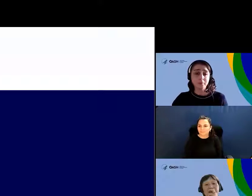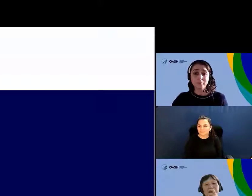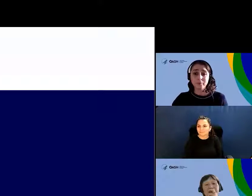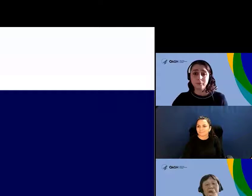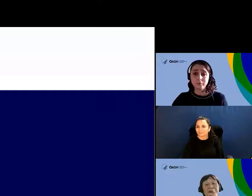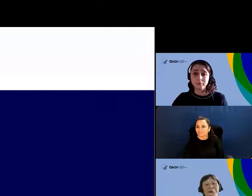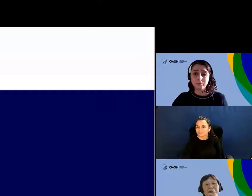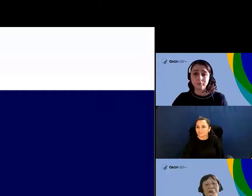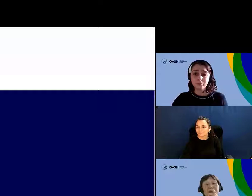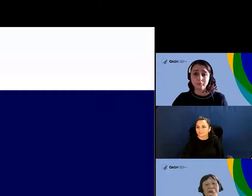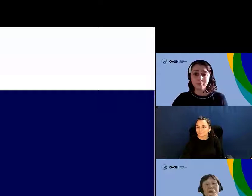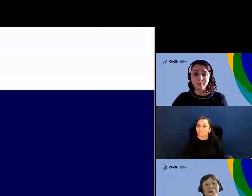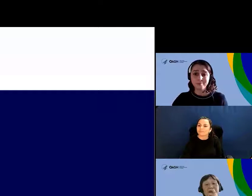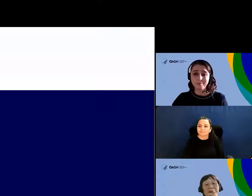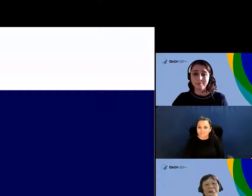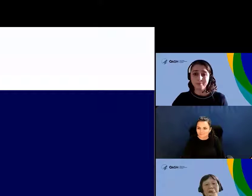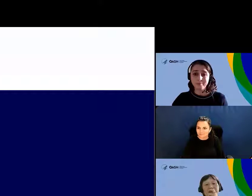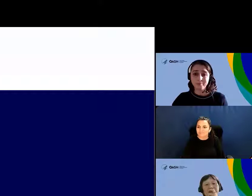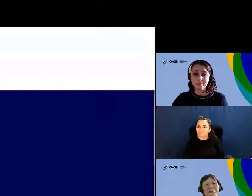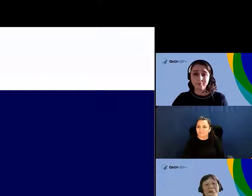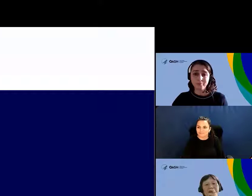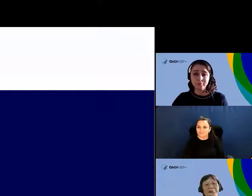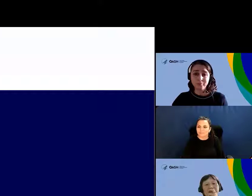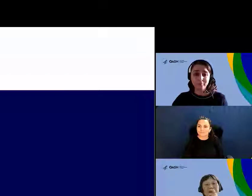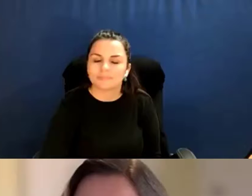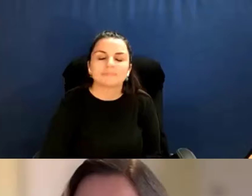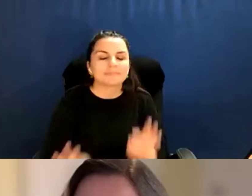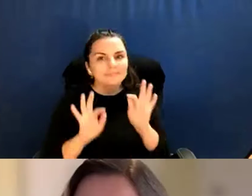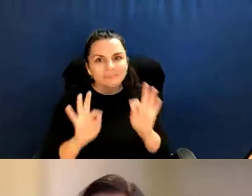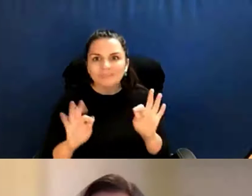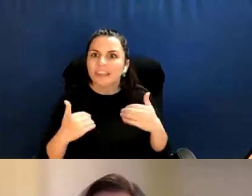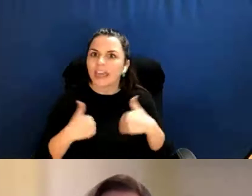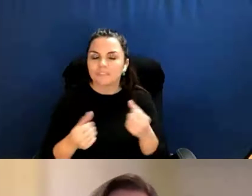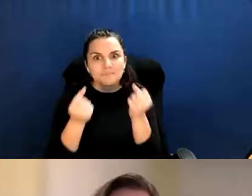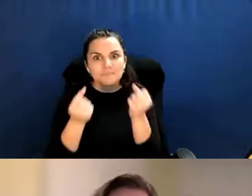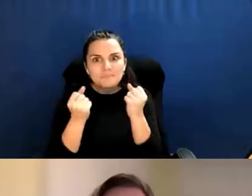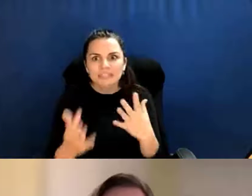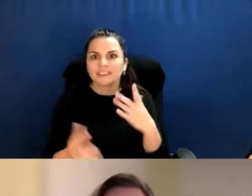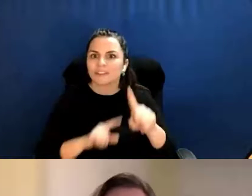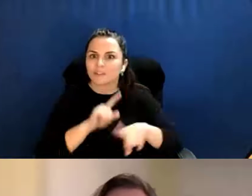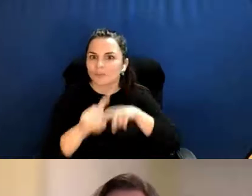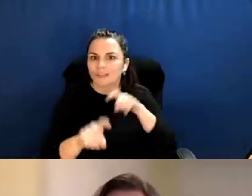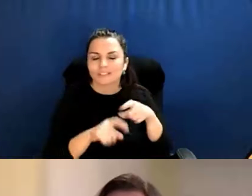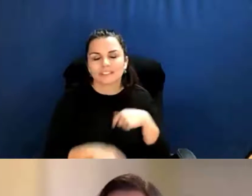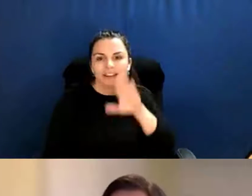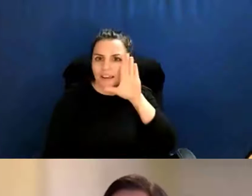Lyndi Lahl: Fantastic. Well, we have a lot of questions, and I know we don't have time to get to all of them.